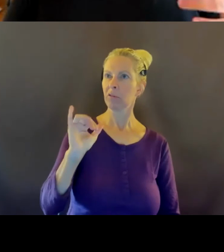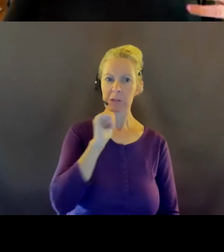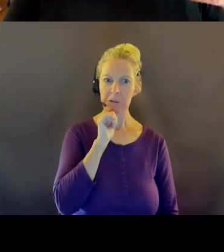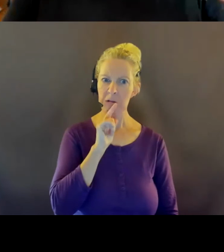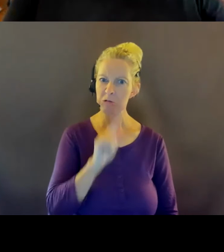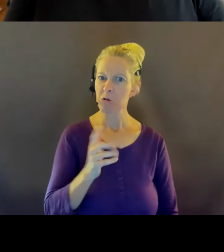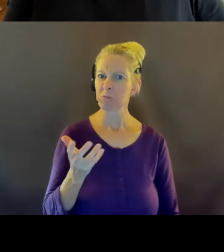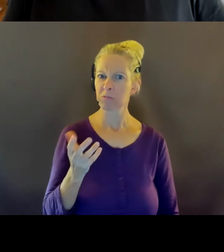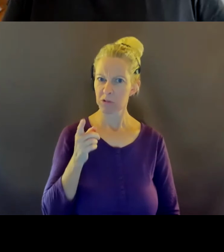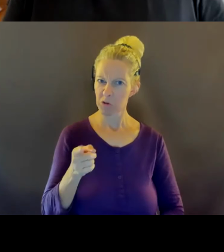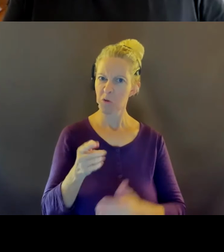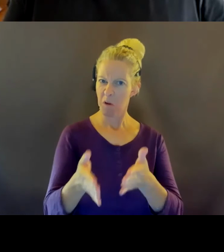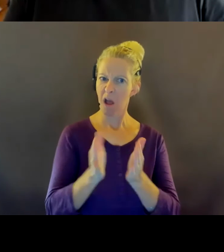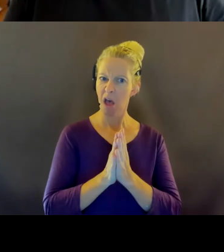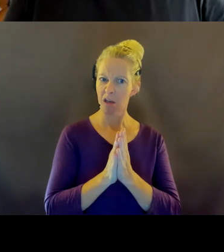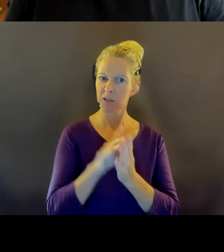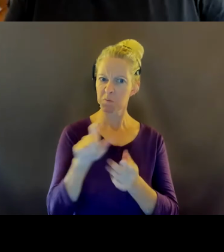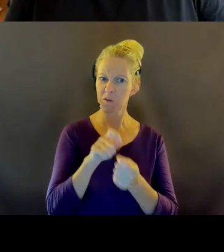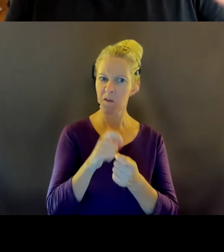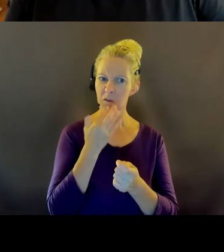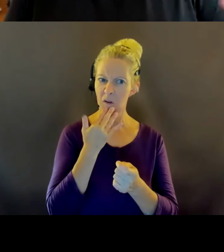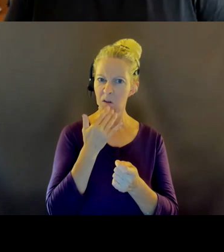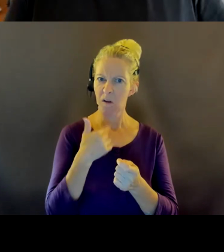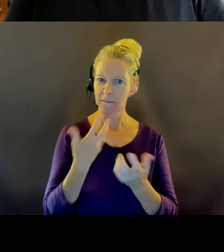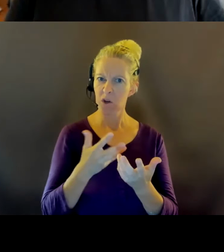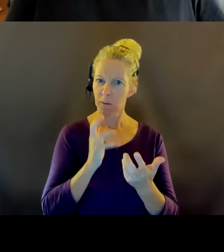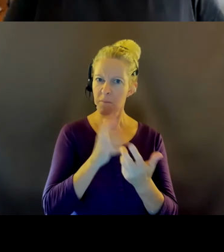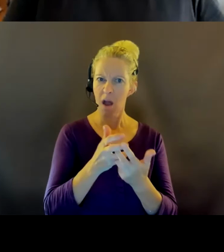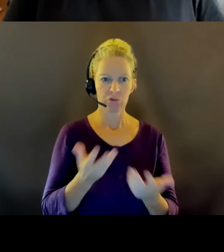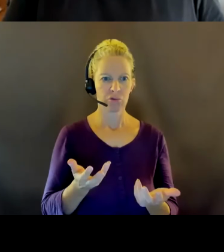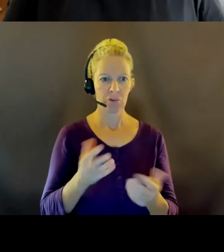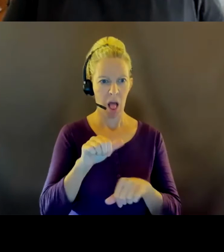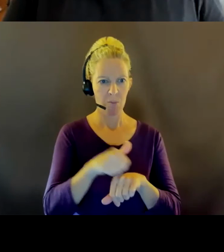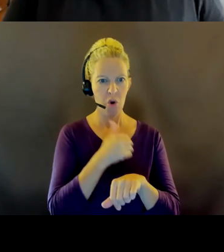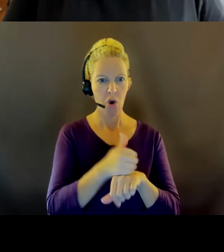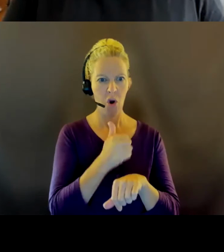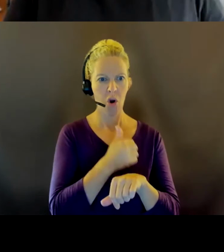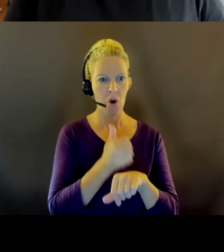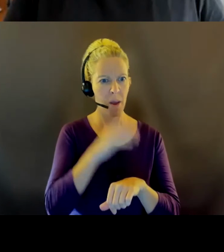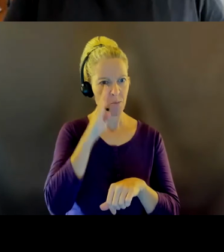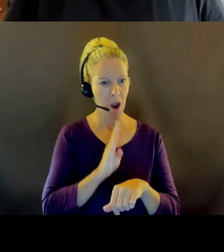You asked for us to color Alberta in Brown, I did. It's right here.